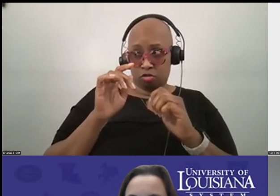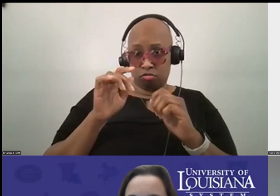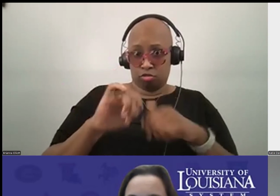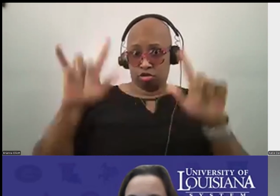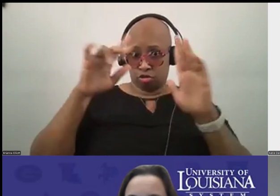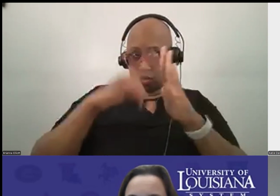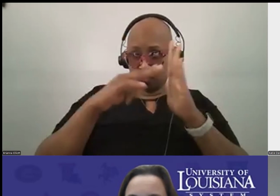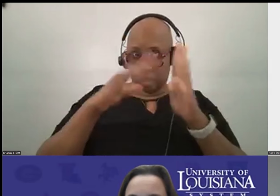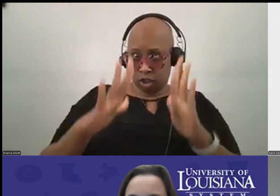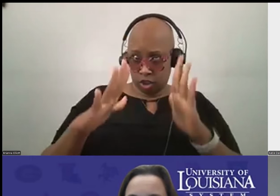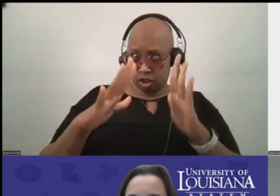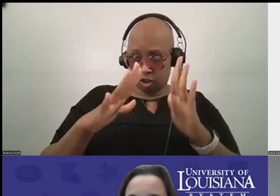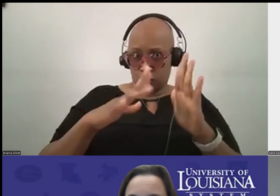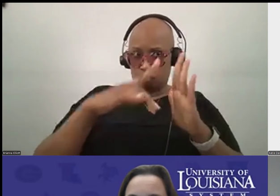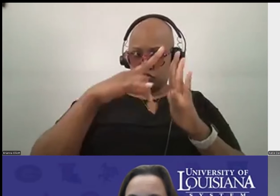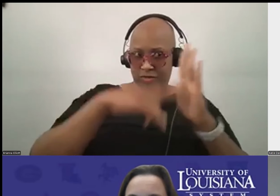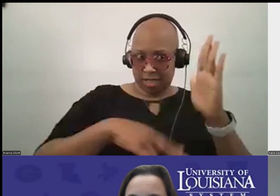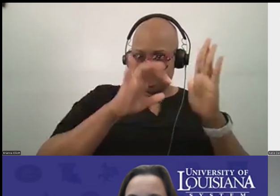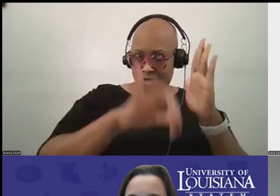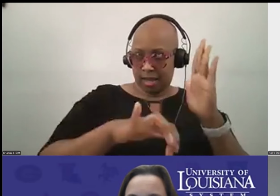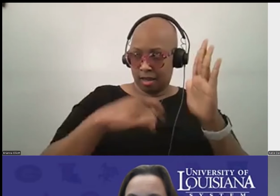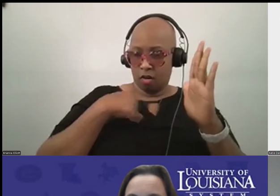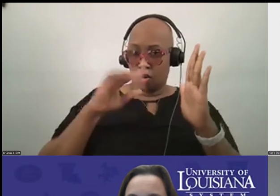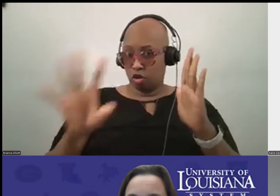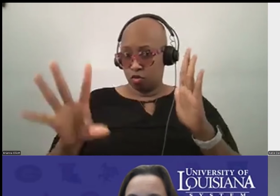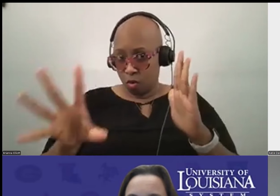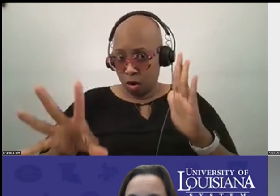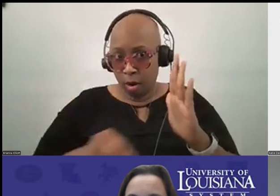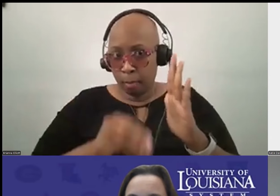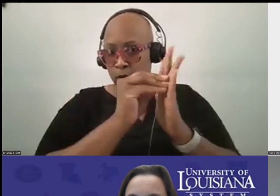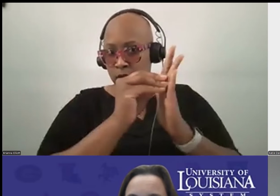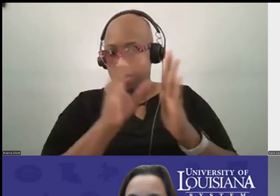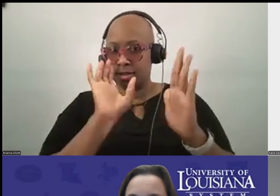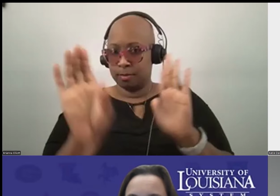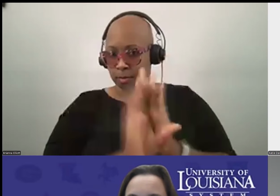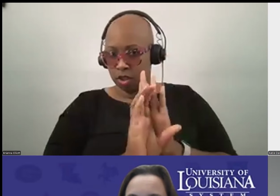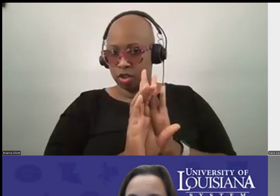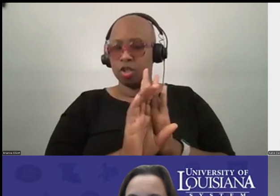If you're putting them in again as an image, then that's you're going to need alt text. That's not